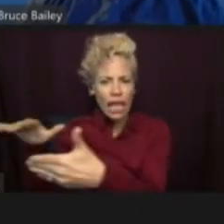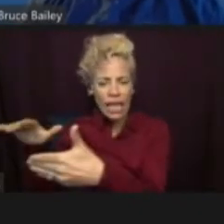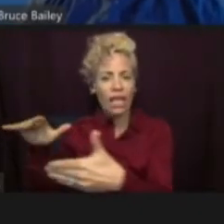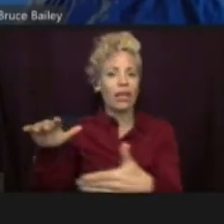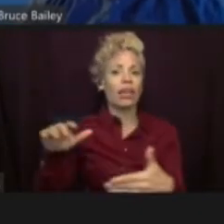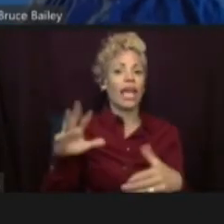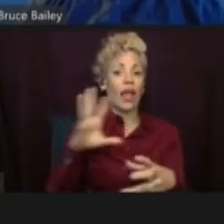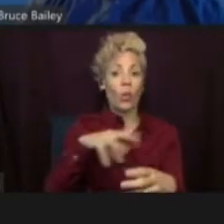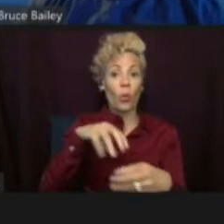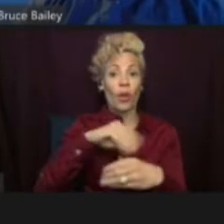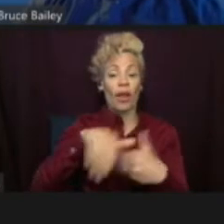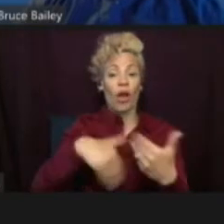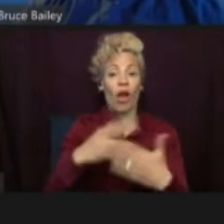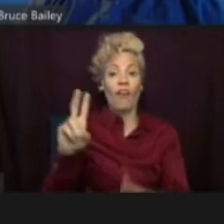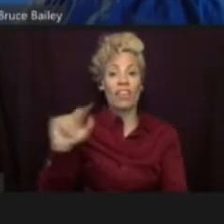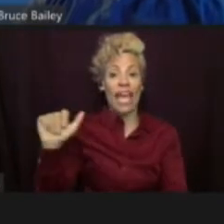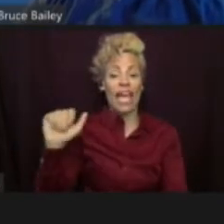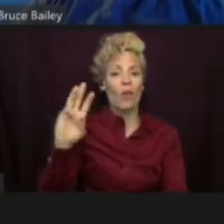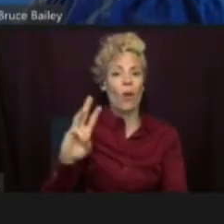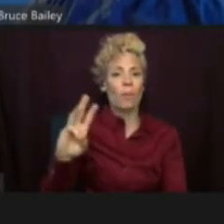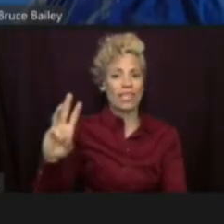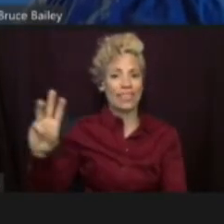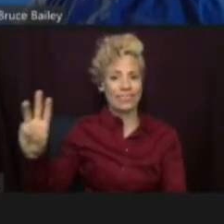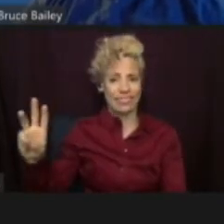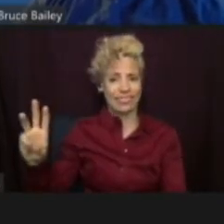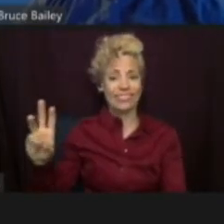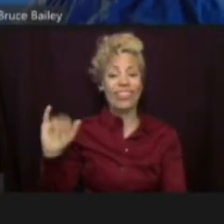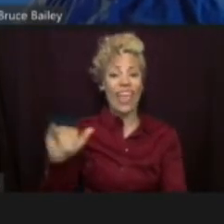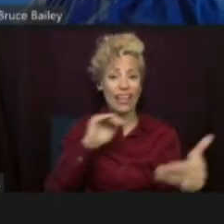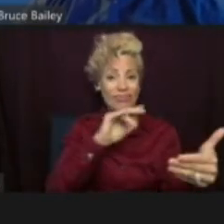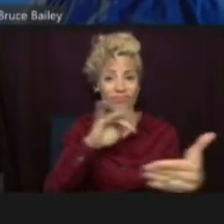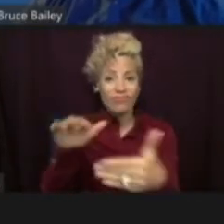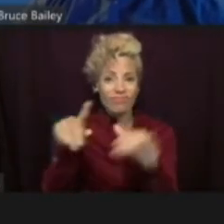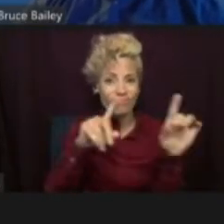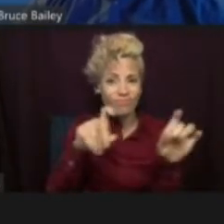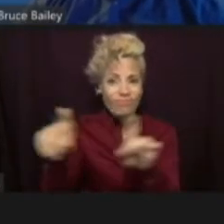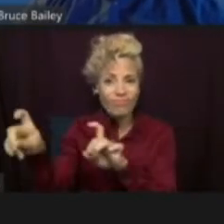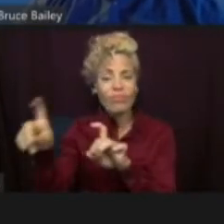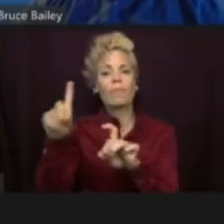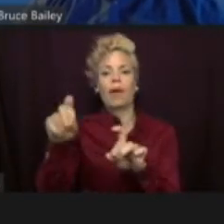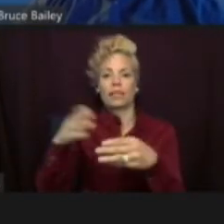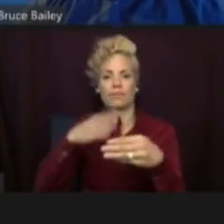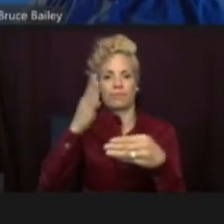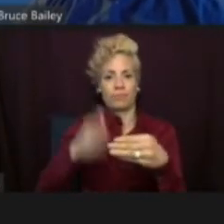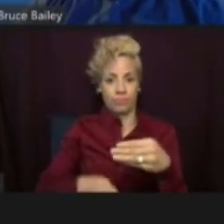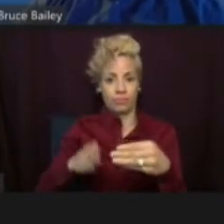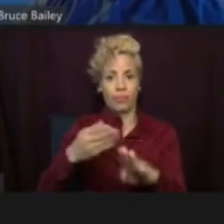That study must be completed by June of this year, by June of 2021.